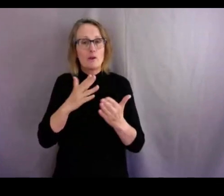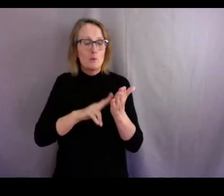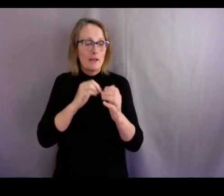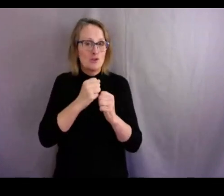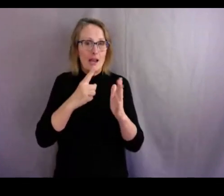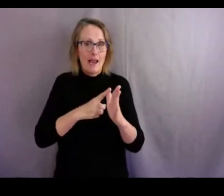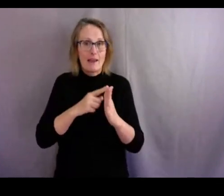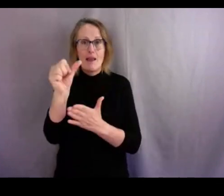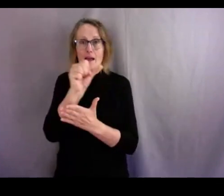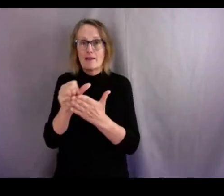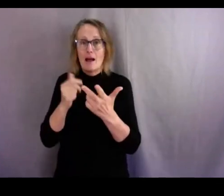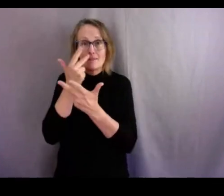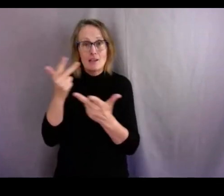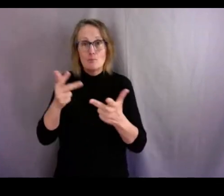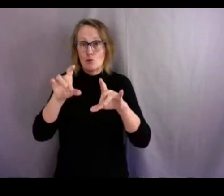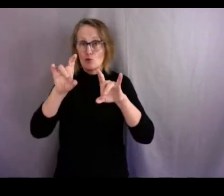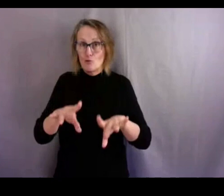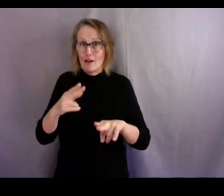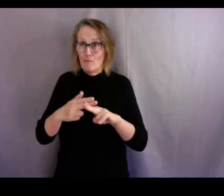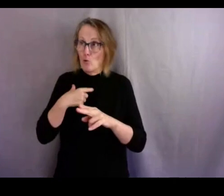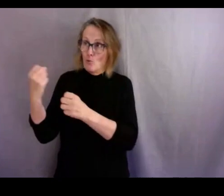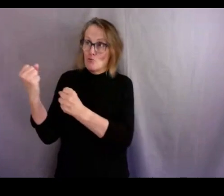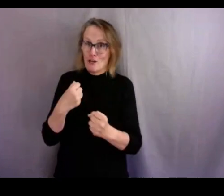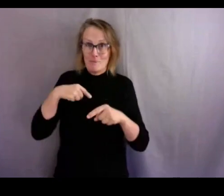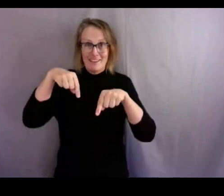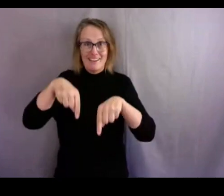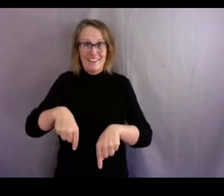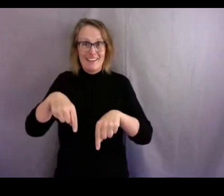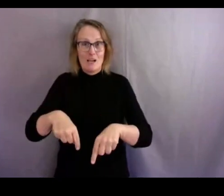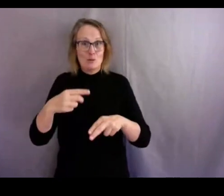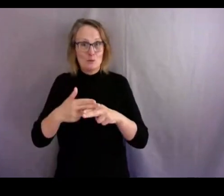for bringing me to join this conversation